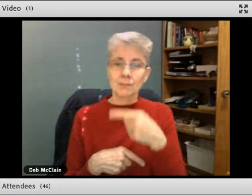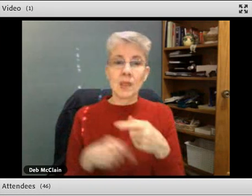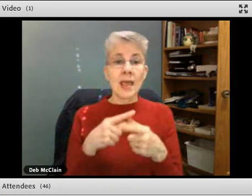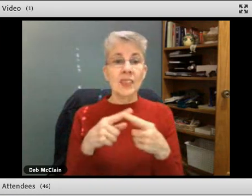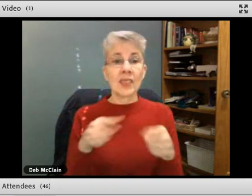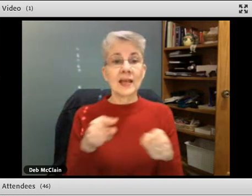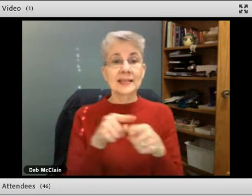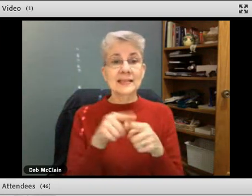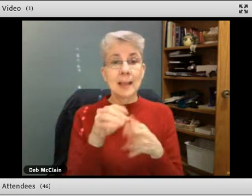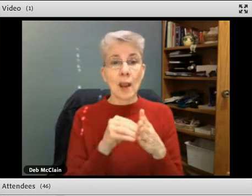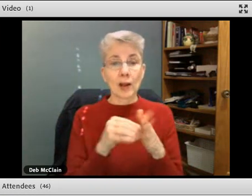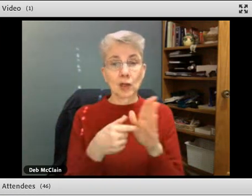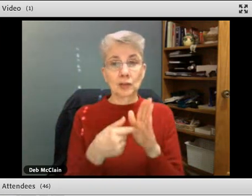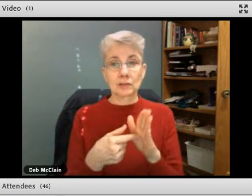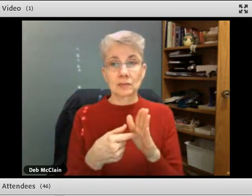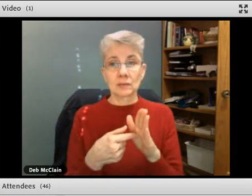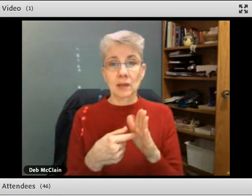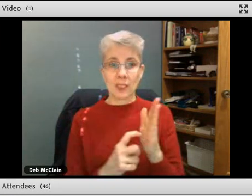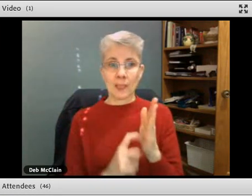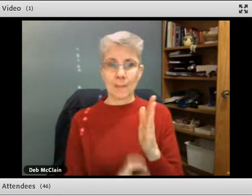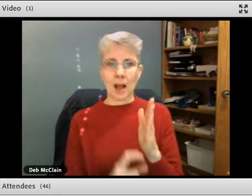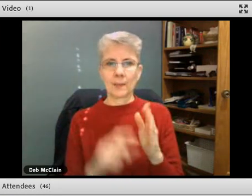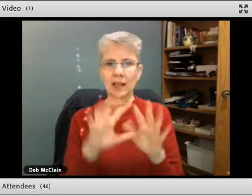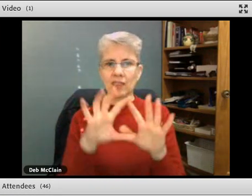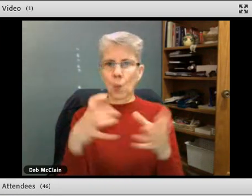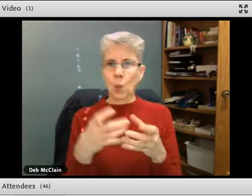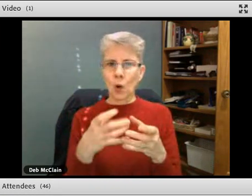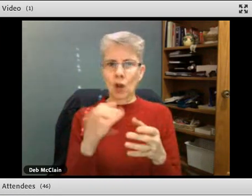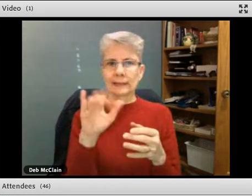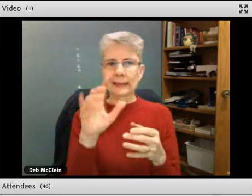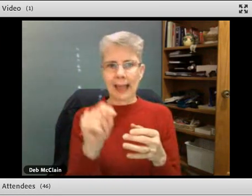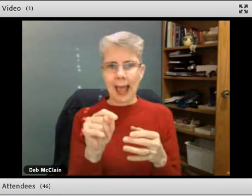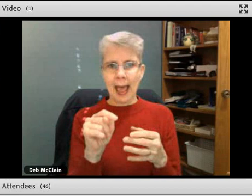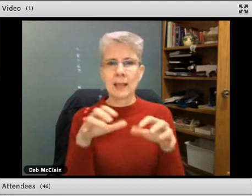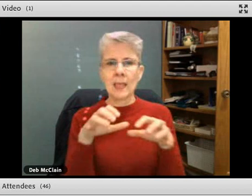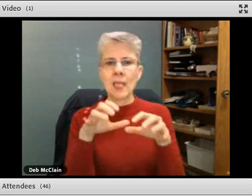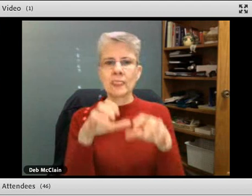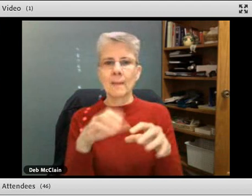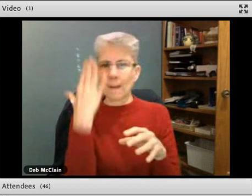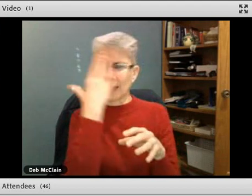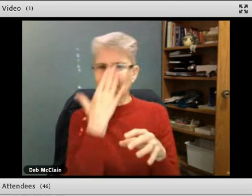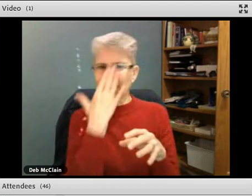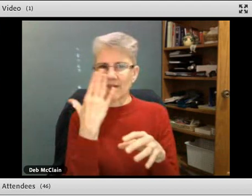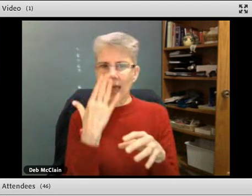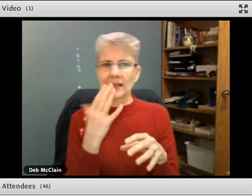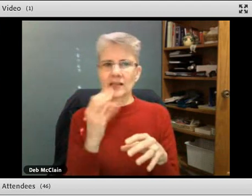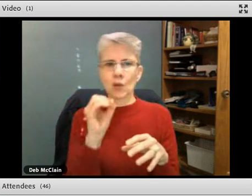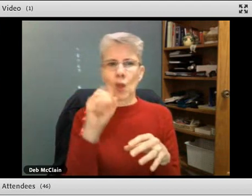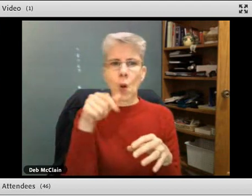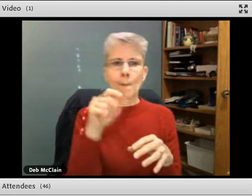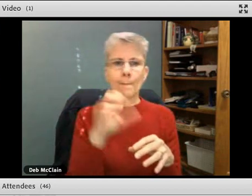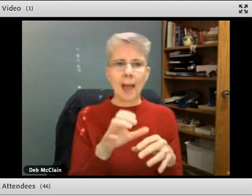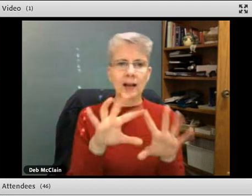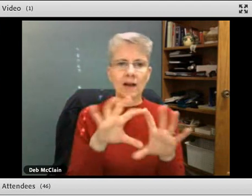the public face, or the OPAC, of the WorldCat database. So, this is worldcat.org.